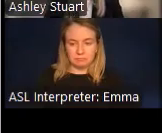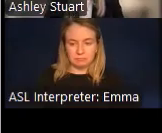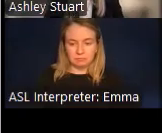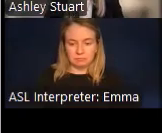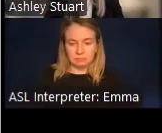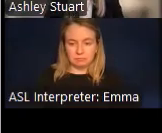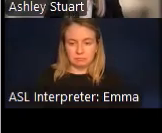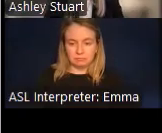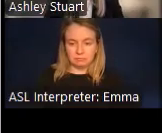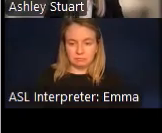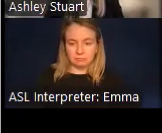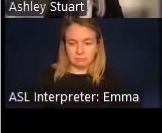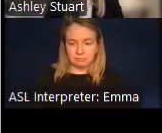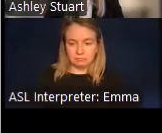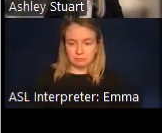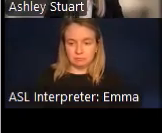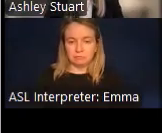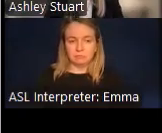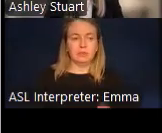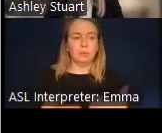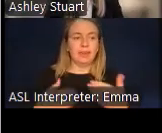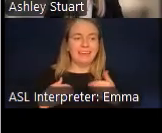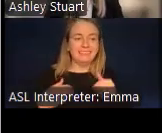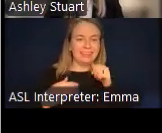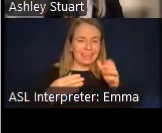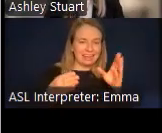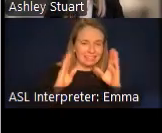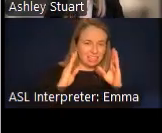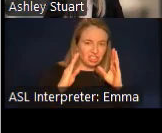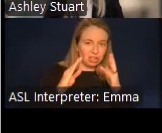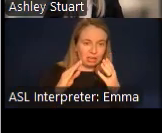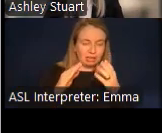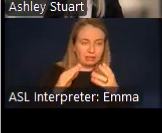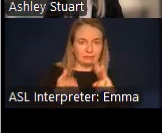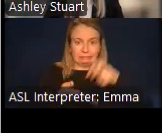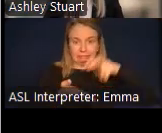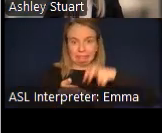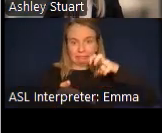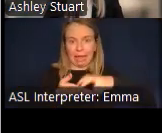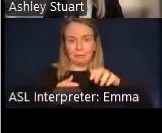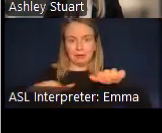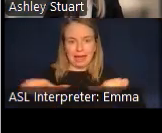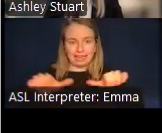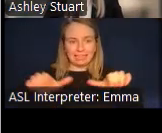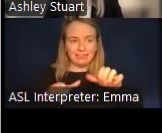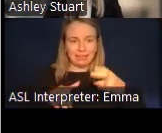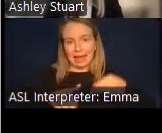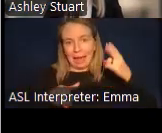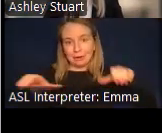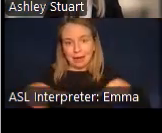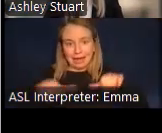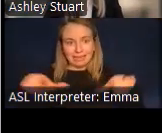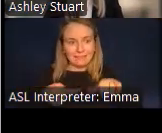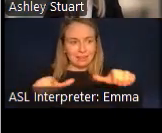Lastly, we have inattention and hyperactivity. Inattentive, hyperactive and impulsive behaviors are